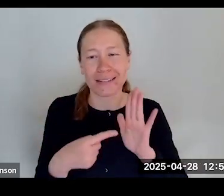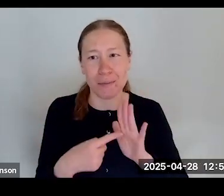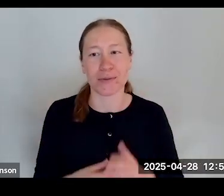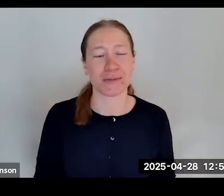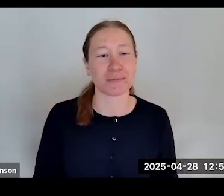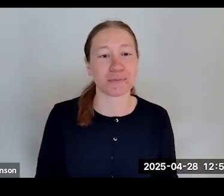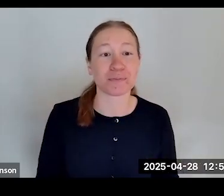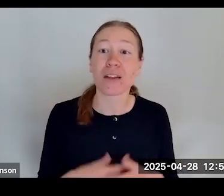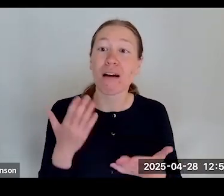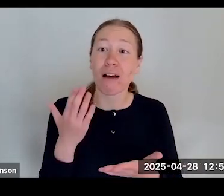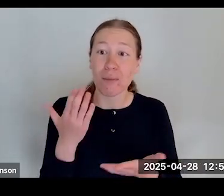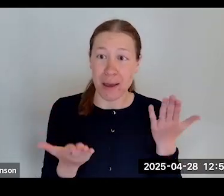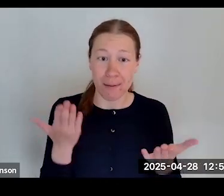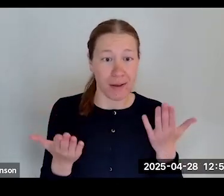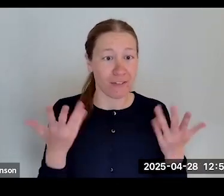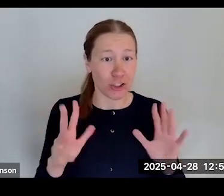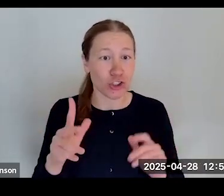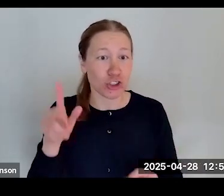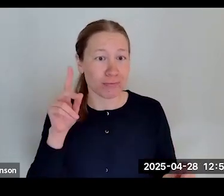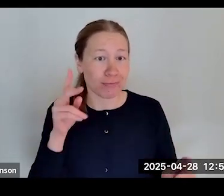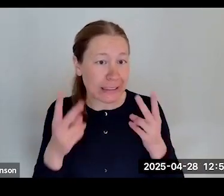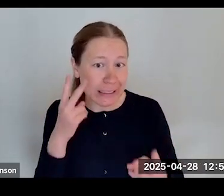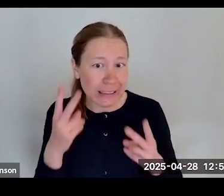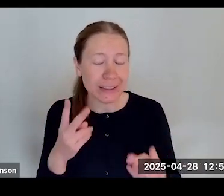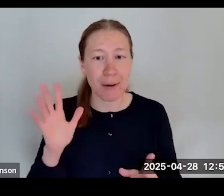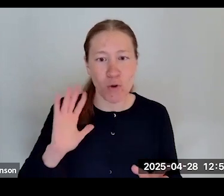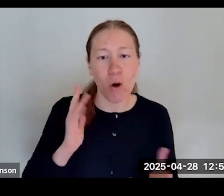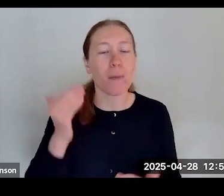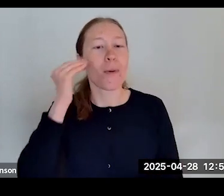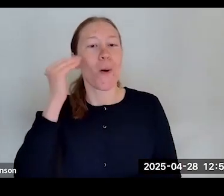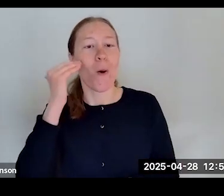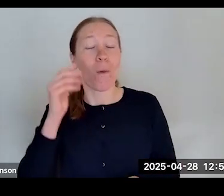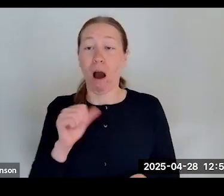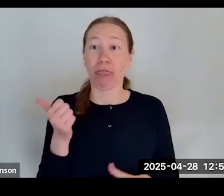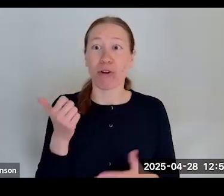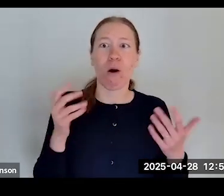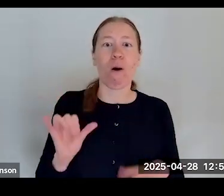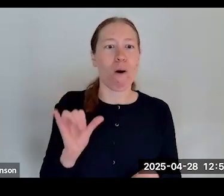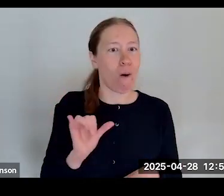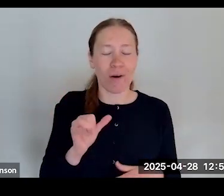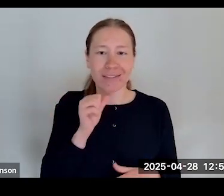And so some people may have heard of some of these, you might be familiar with some, and others you may not have realized were a disability.